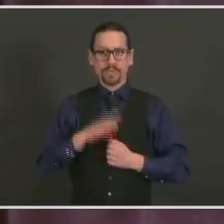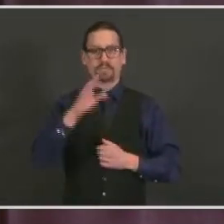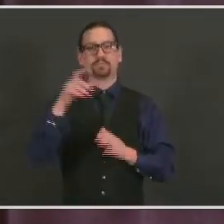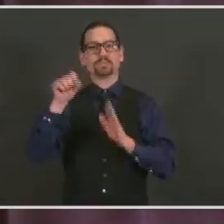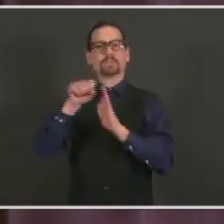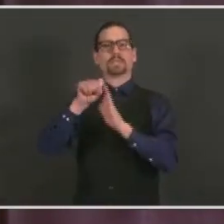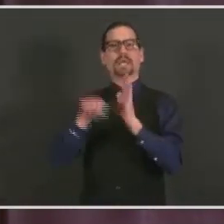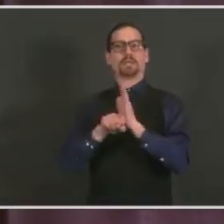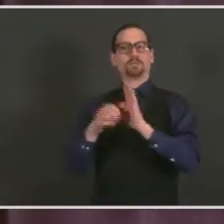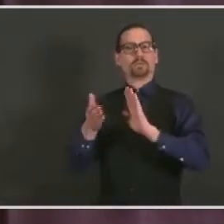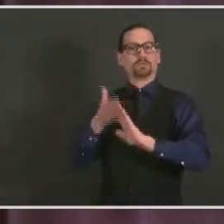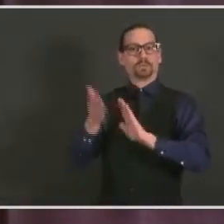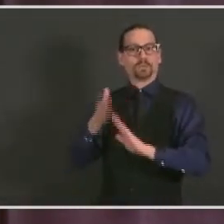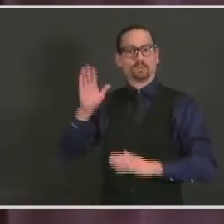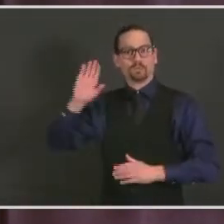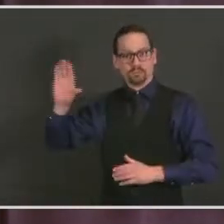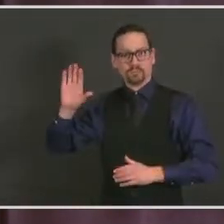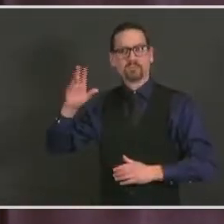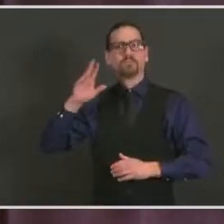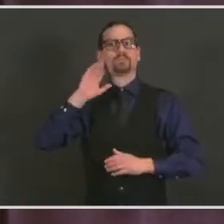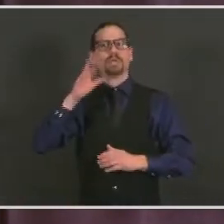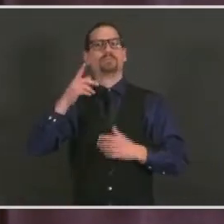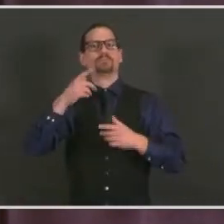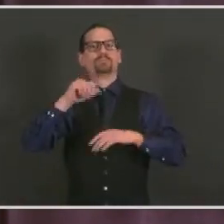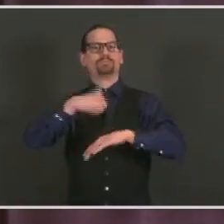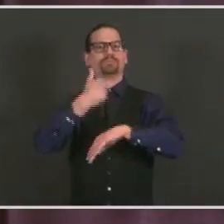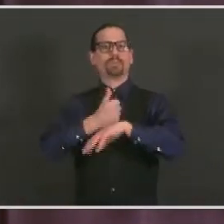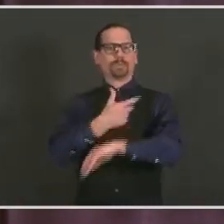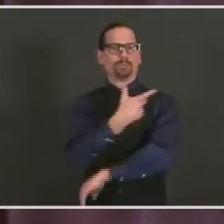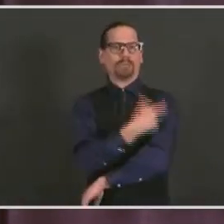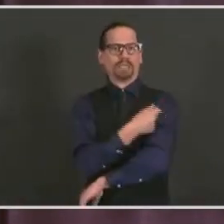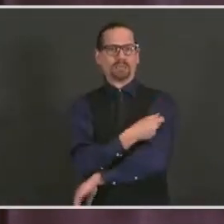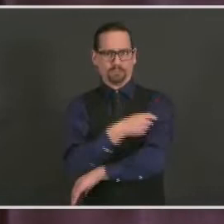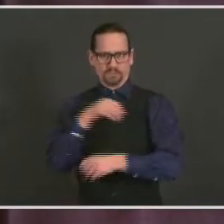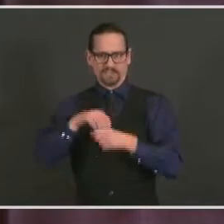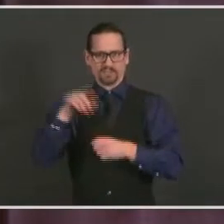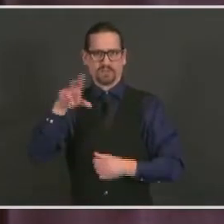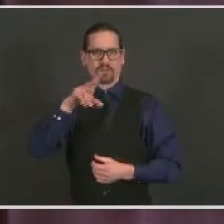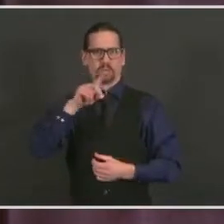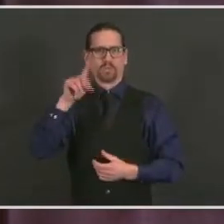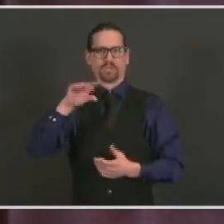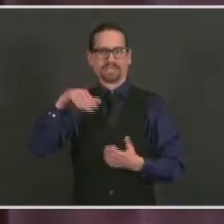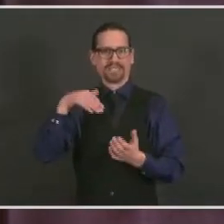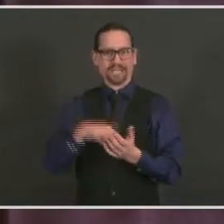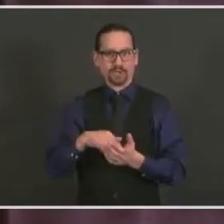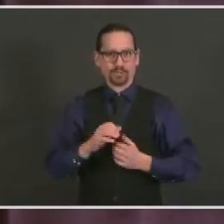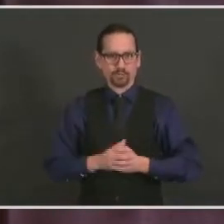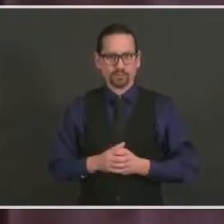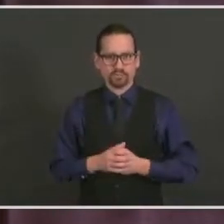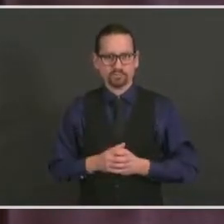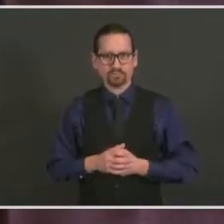OF VACCINE. AND FINALLY, OUR 3RD. WHERE IS OUR STATE RUN VACCINATION SITE. THESE ARE THE LAST TYPES OF SITES WHERE